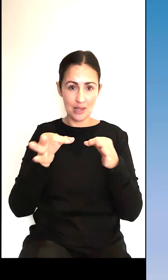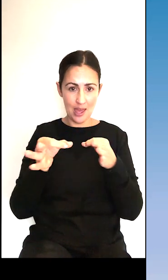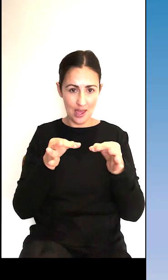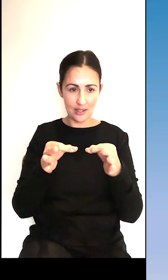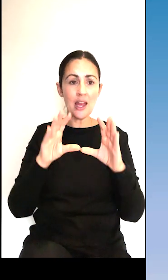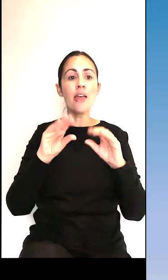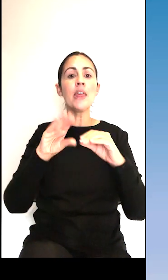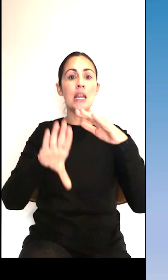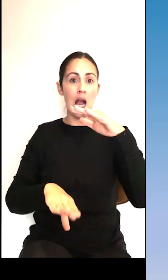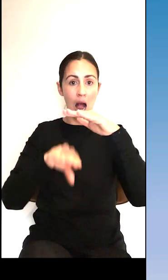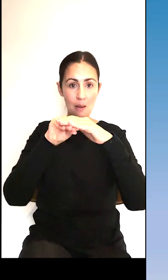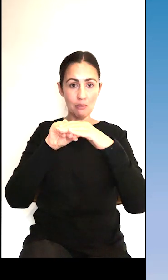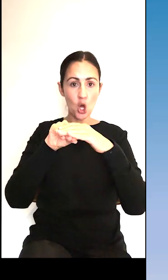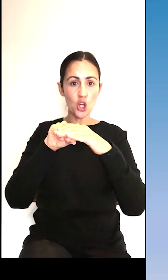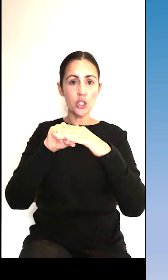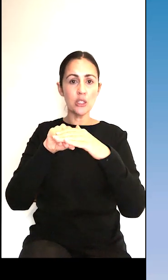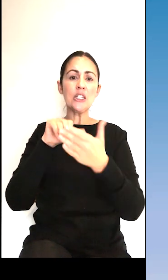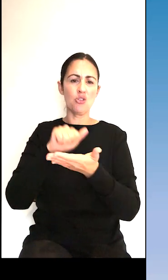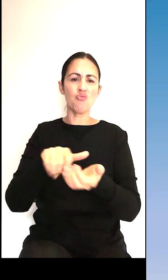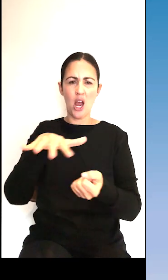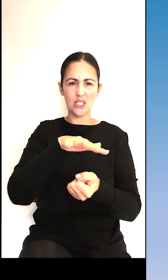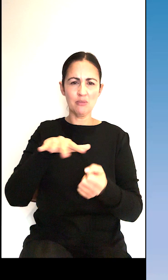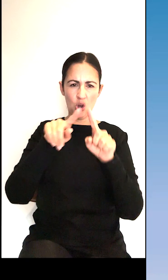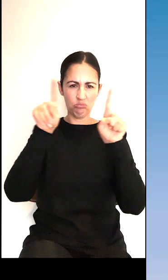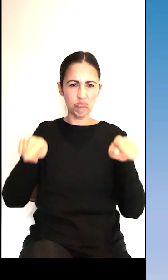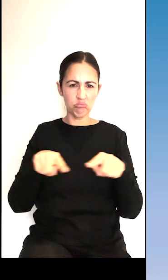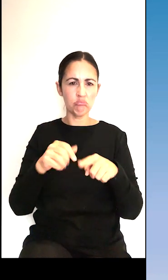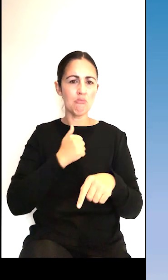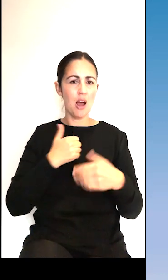the document into the My Health Record. Next slide is really just to